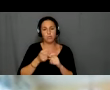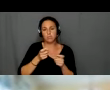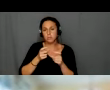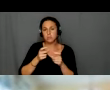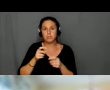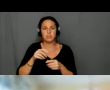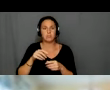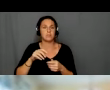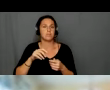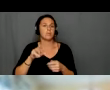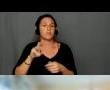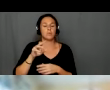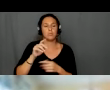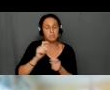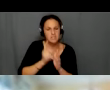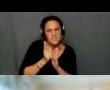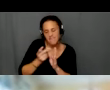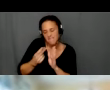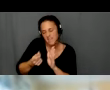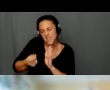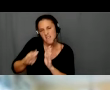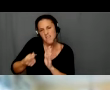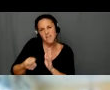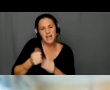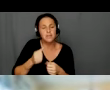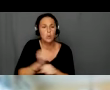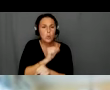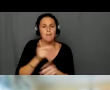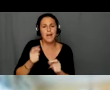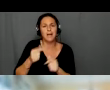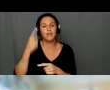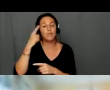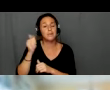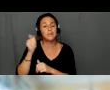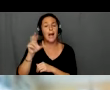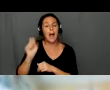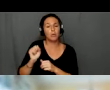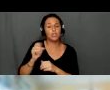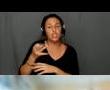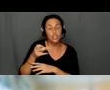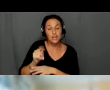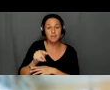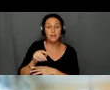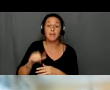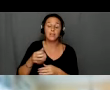and push them to work as fast as hard as they can for a ten hour shift. Causing huge spikes